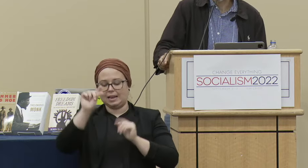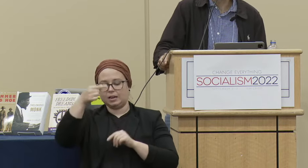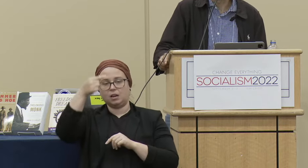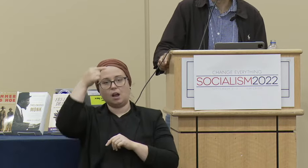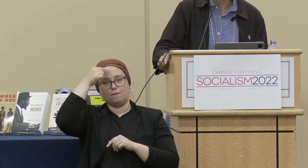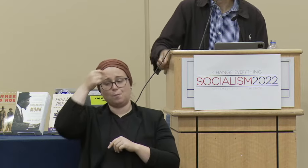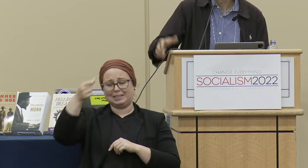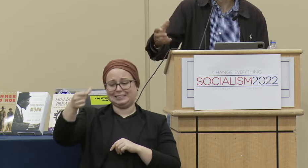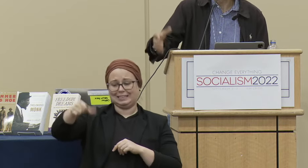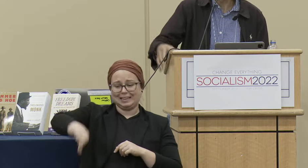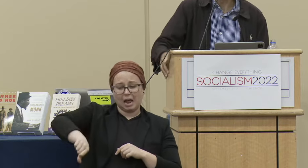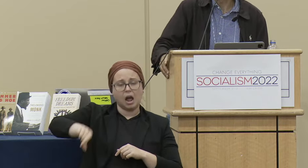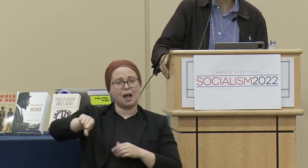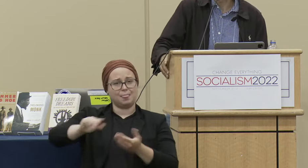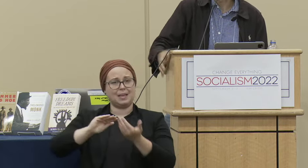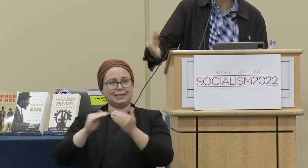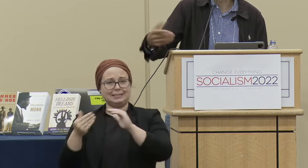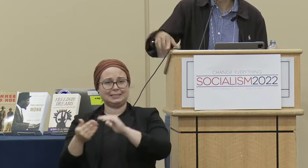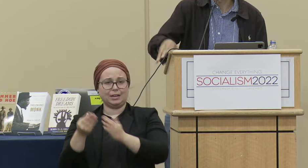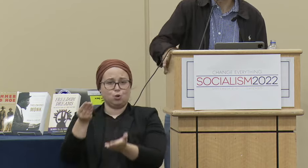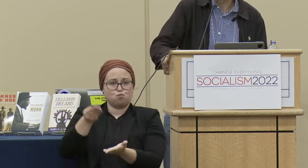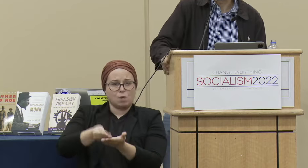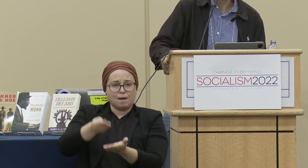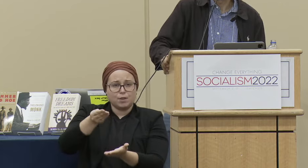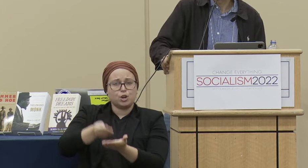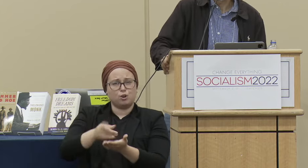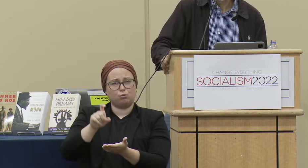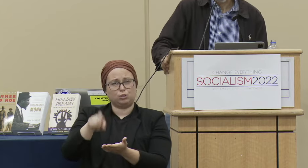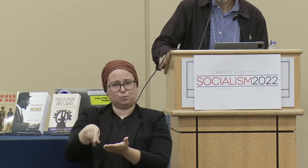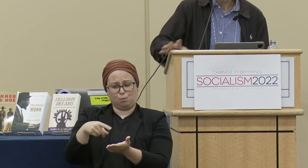state government that is being denied the city of Jackson